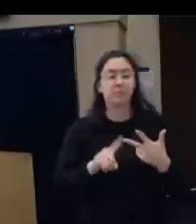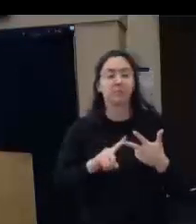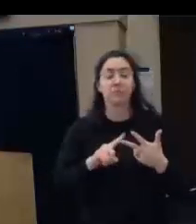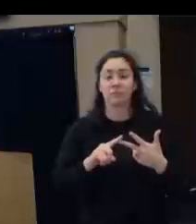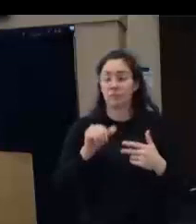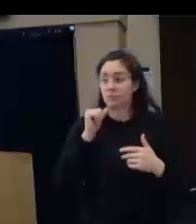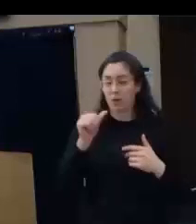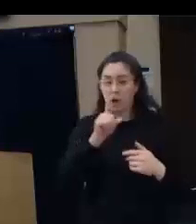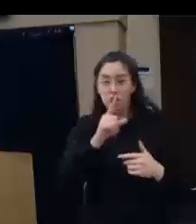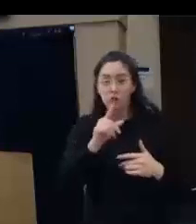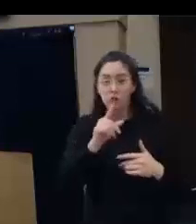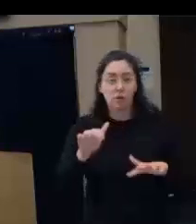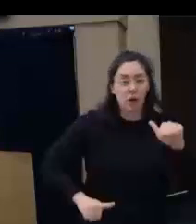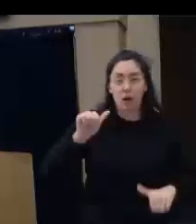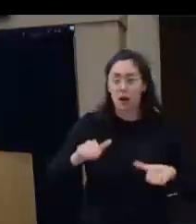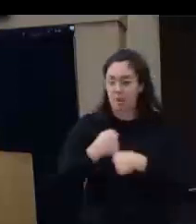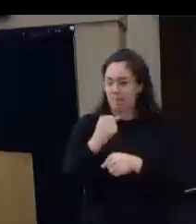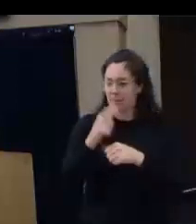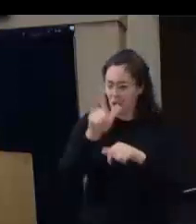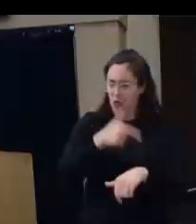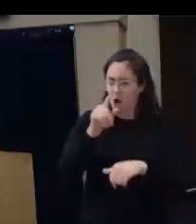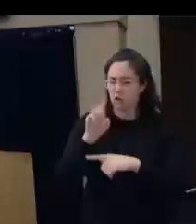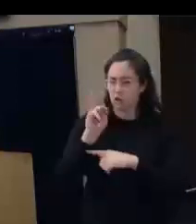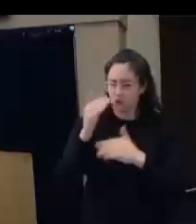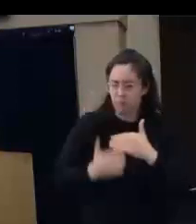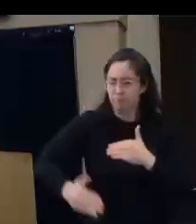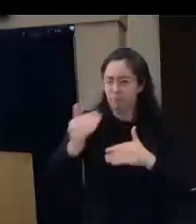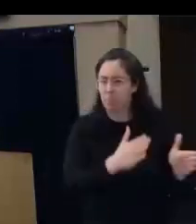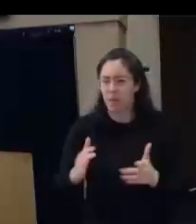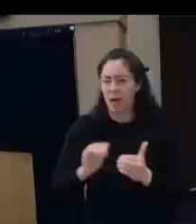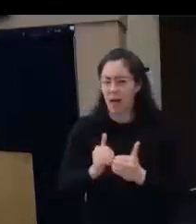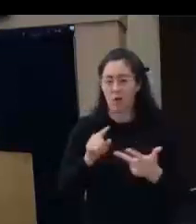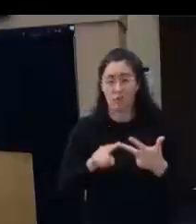it difficult for them to make long-term plans so they have questions like should I bother going